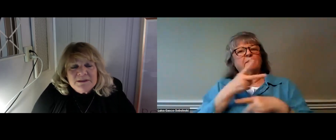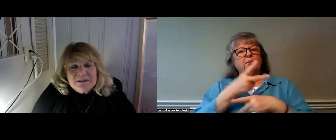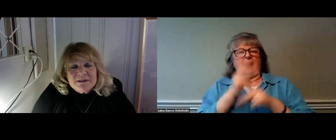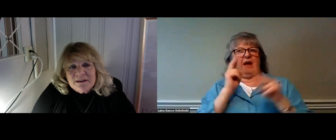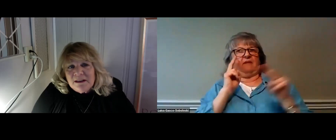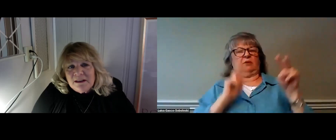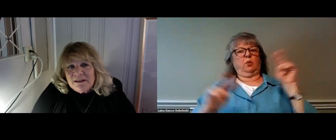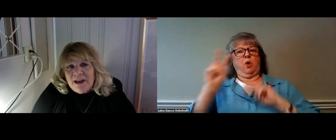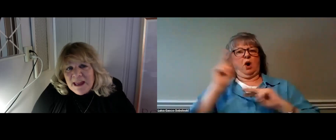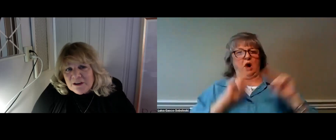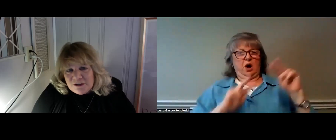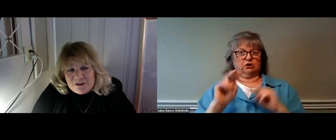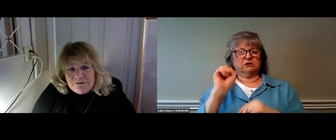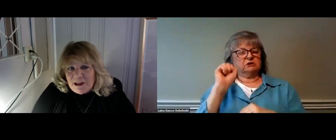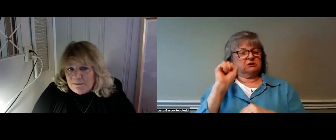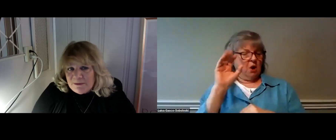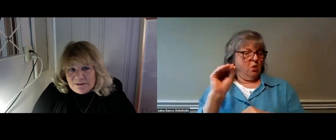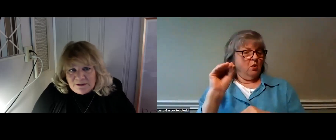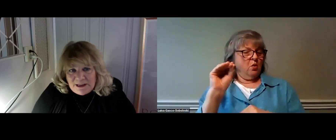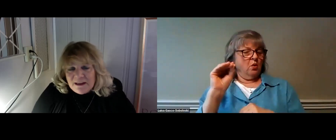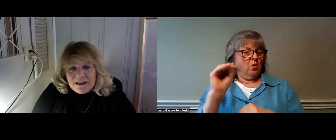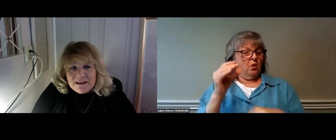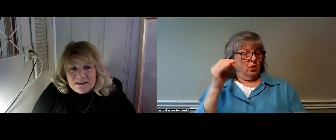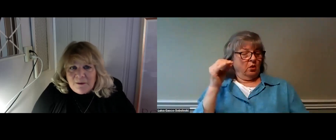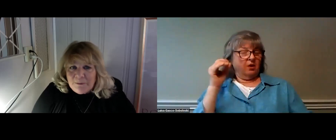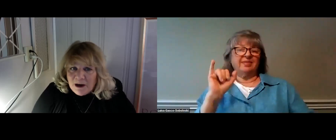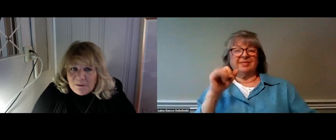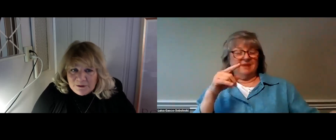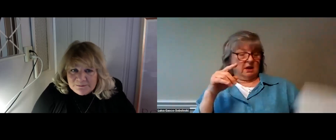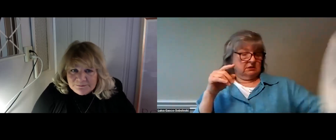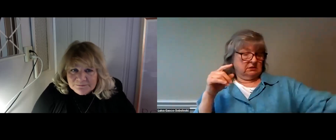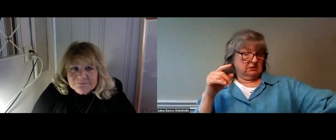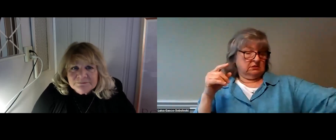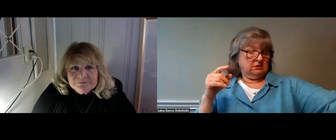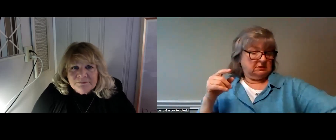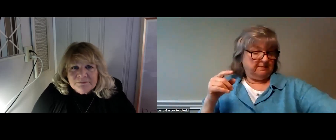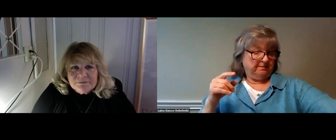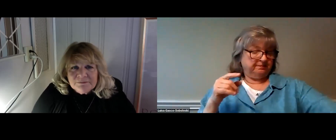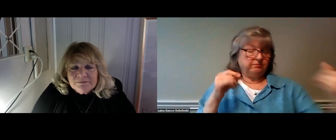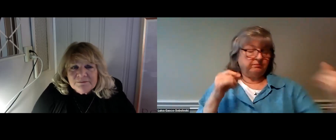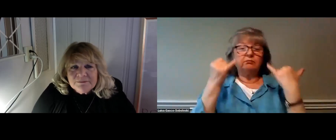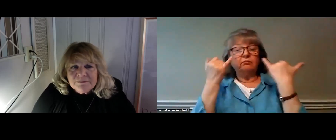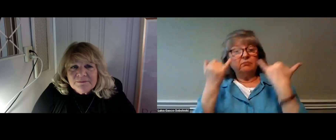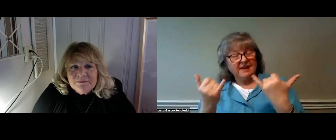their age, developmentally, is a problem.